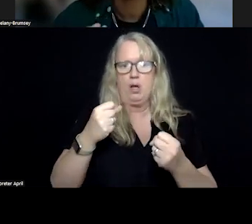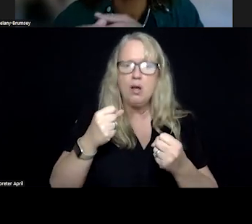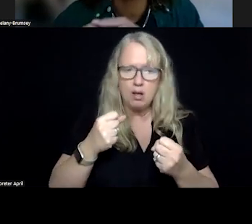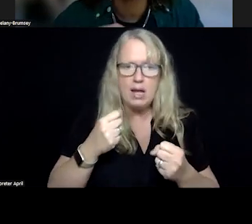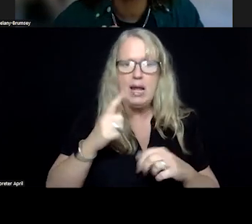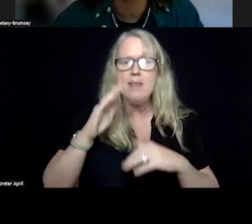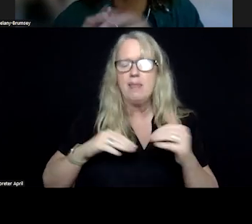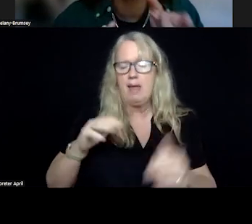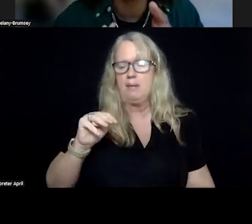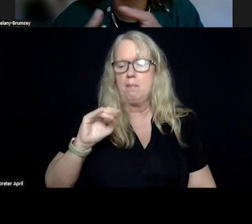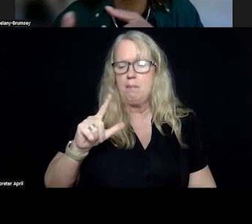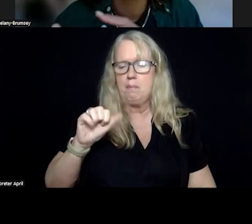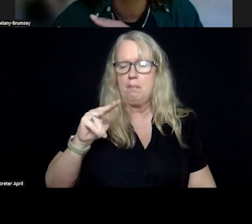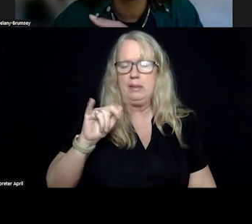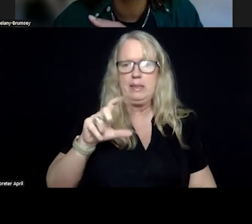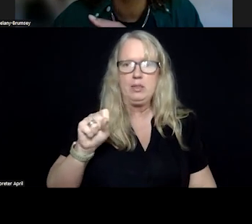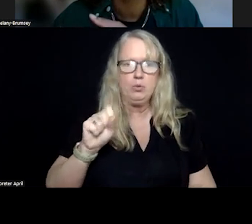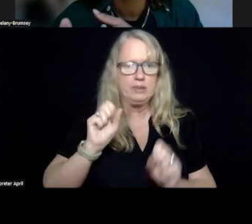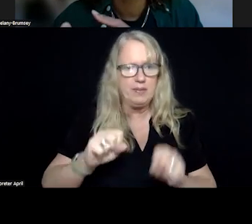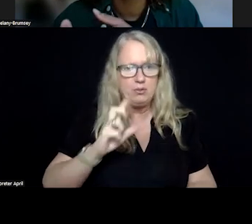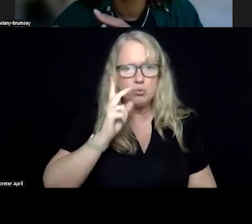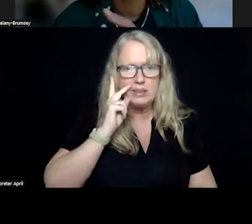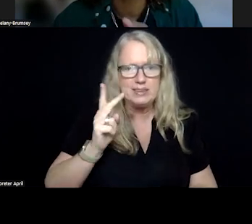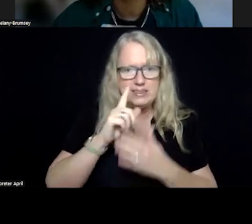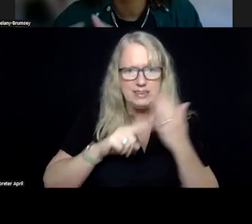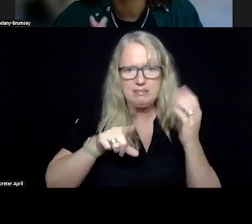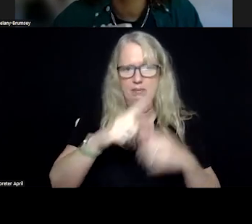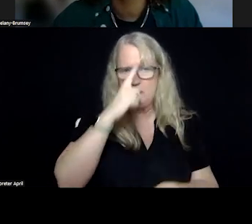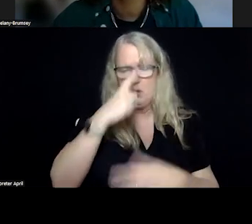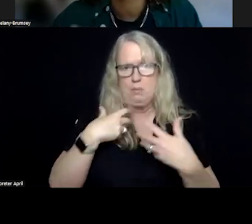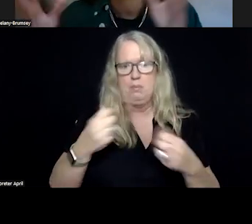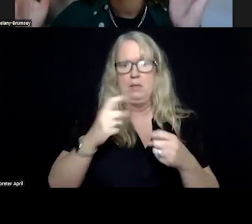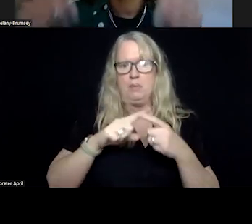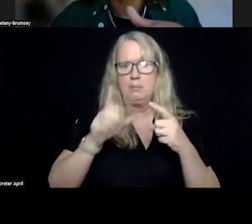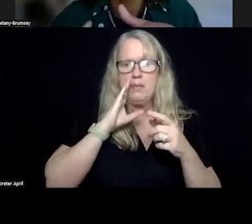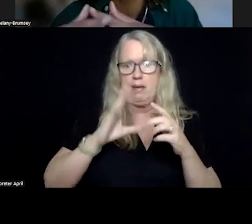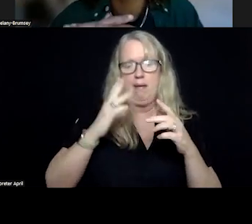YOU CAN SEE IT IS HIGHEST AMONG GEN Z AMONG ALL OF THE